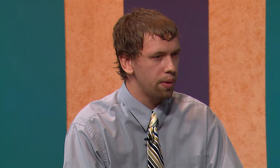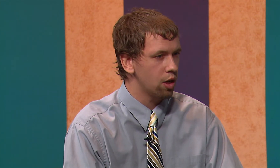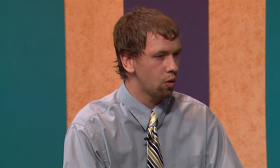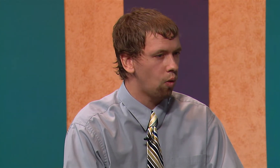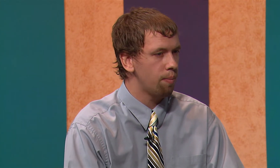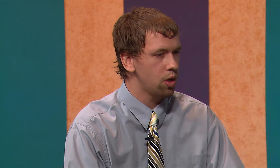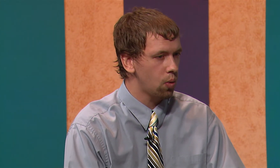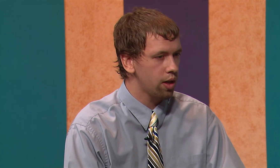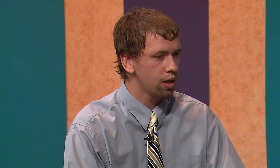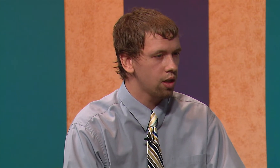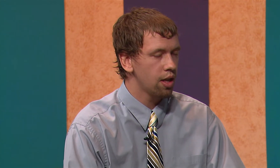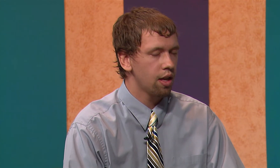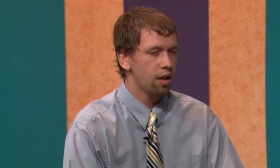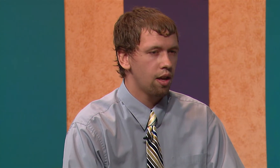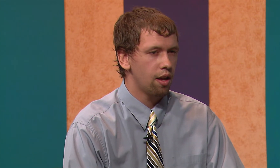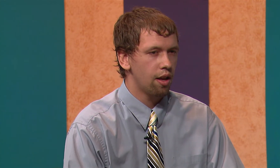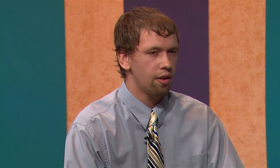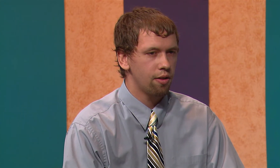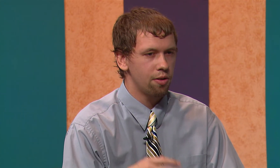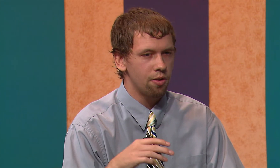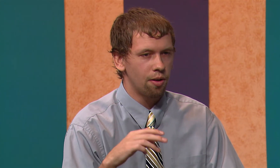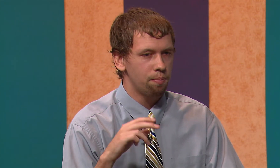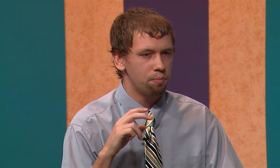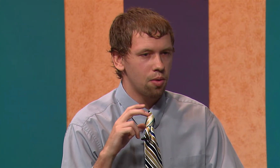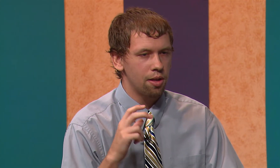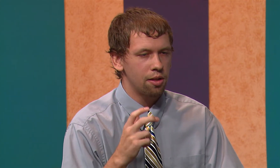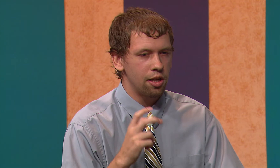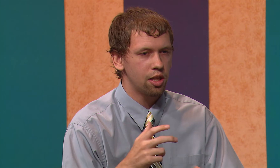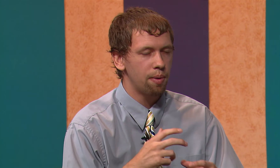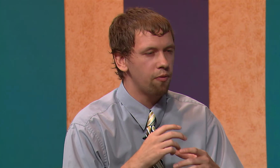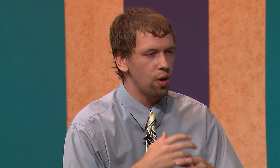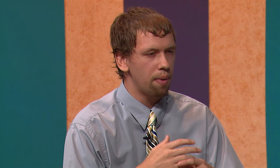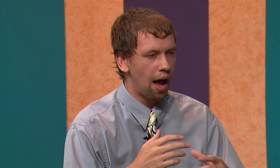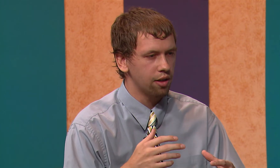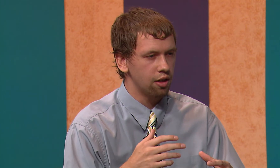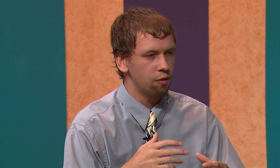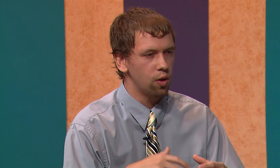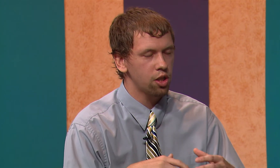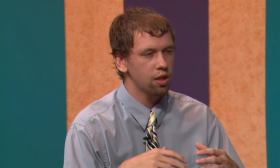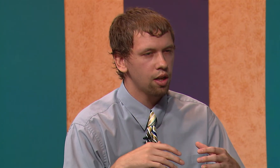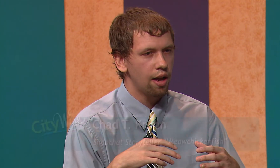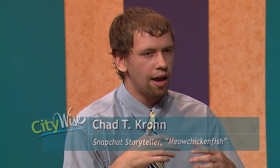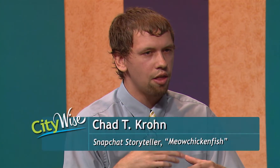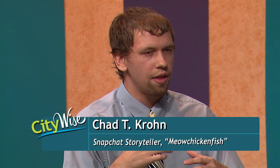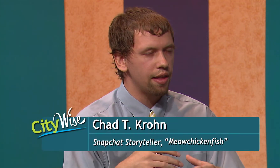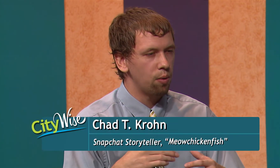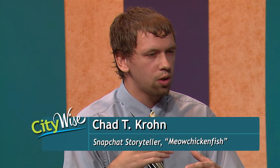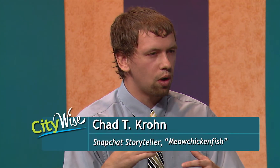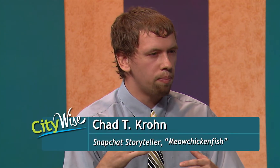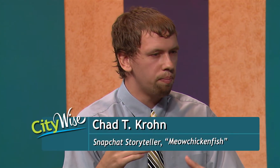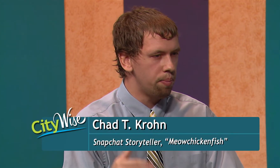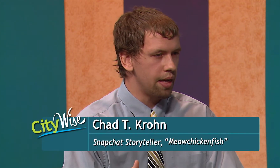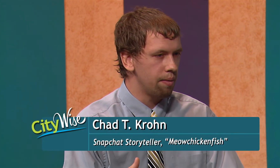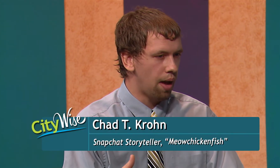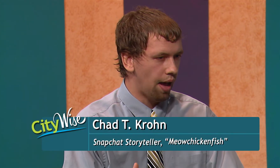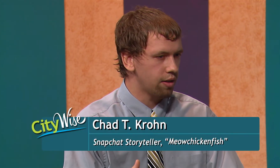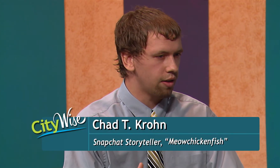because of what I’m doing, it’s just been very positive, and it didn’t think that was going to be that positive.